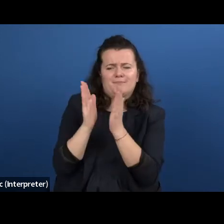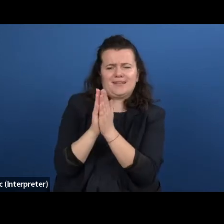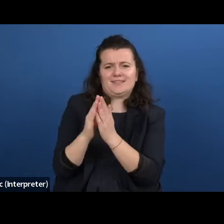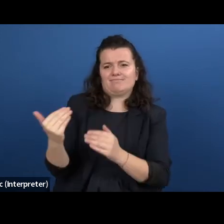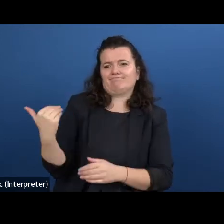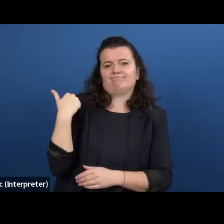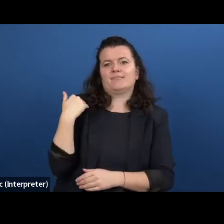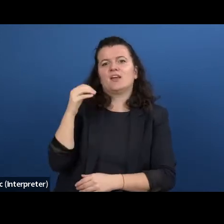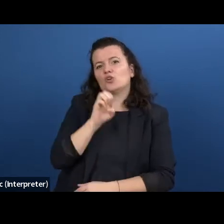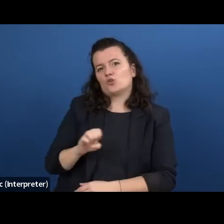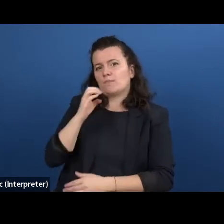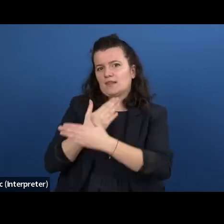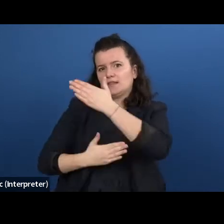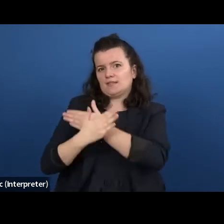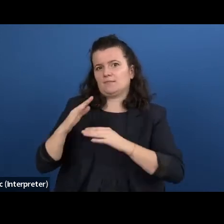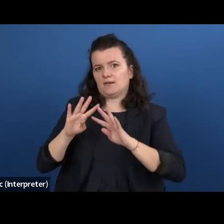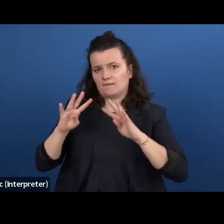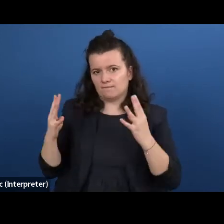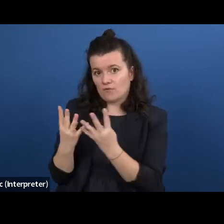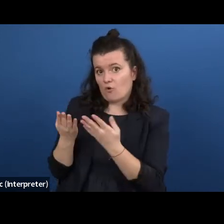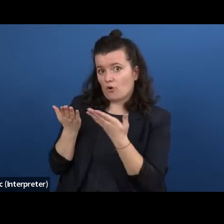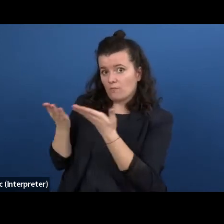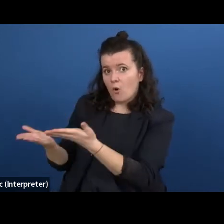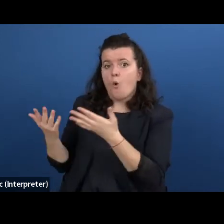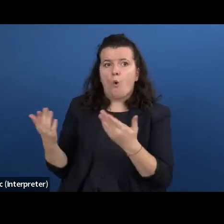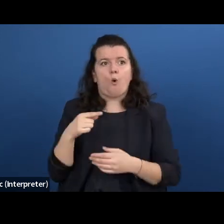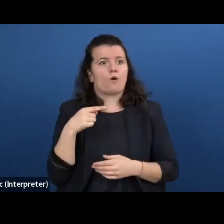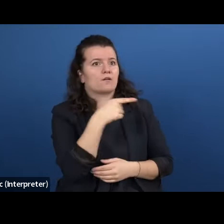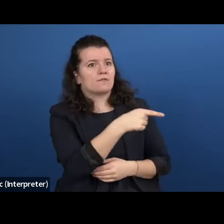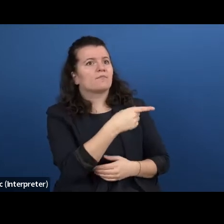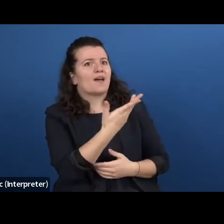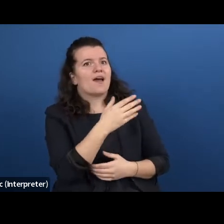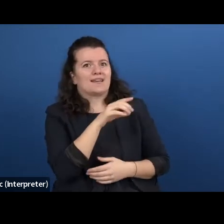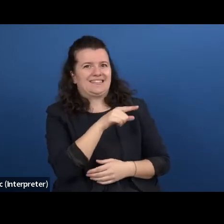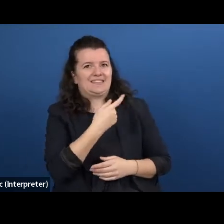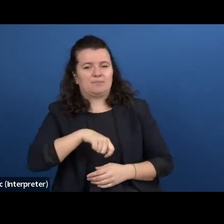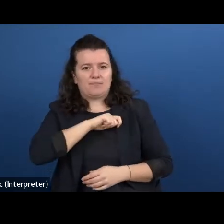Either of these organizations will provide more information